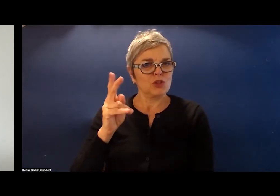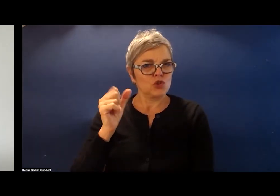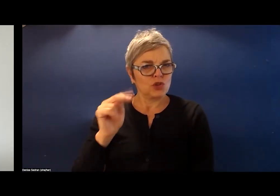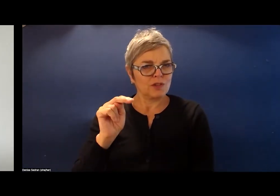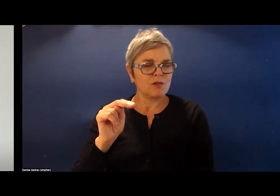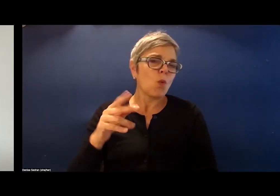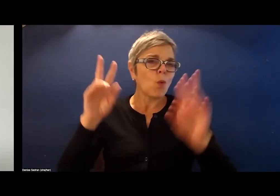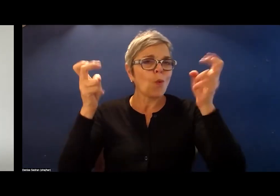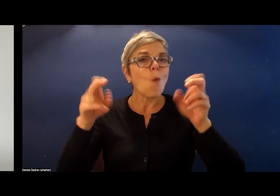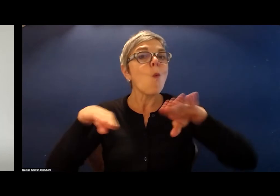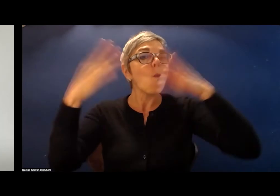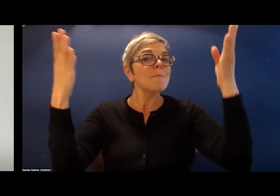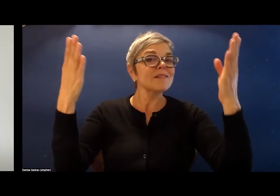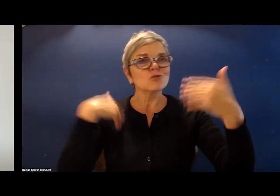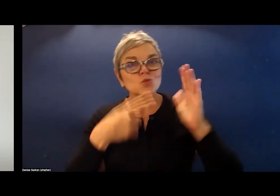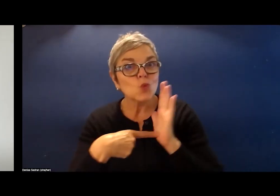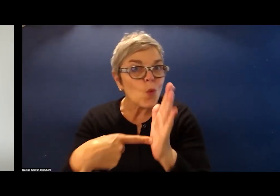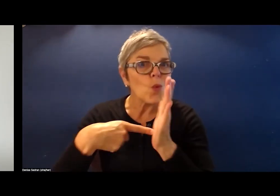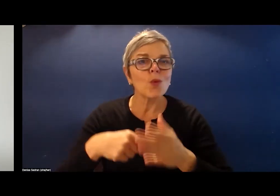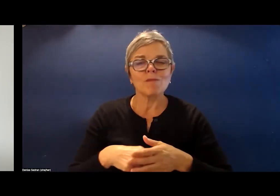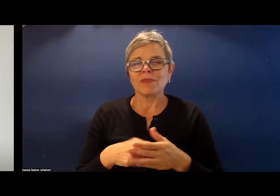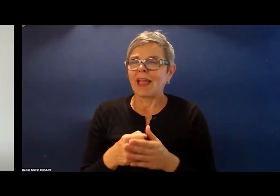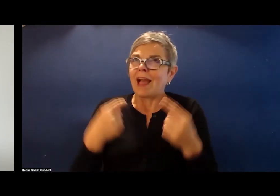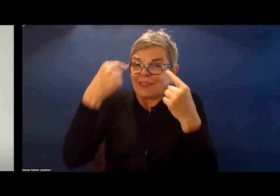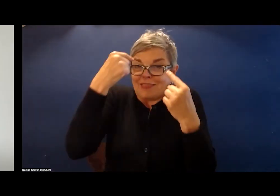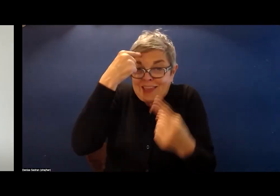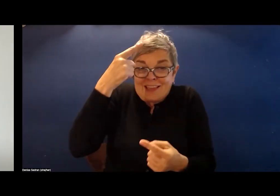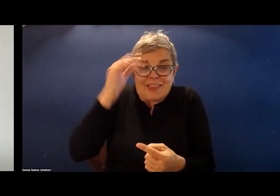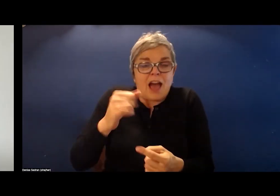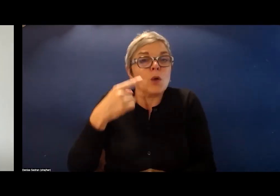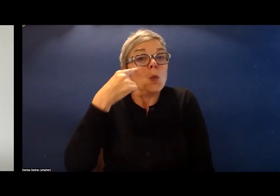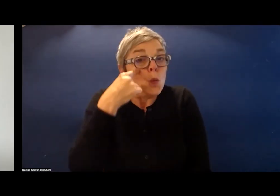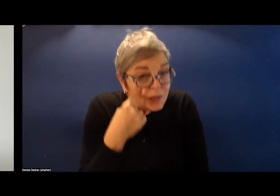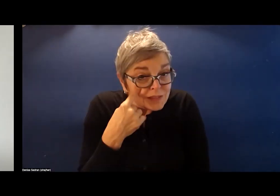that is difficult to maneuver and replicate in online formats.